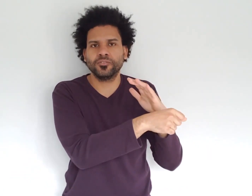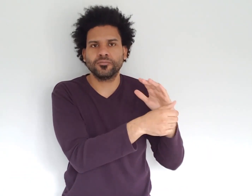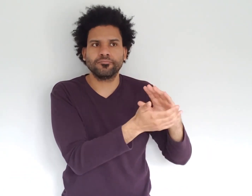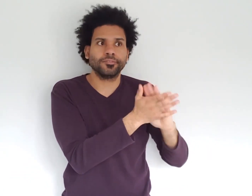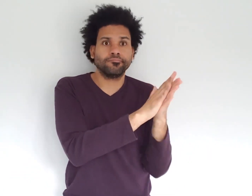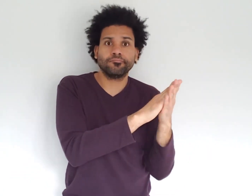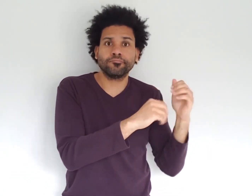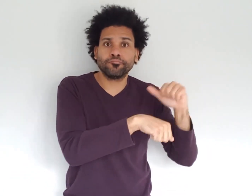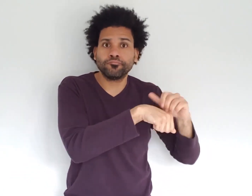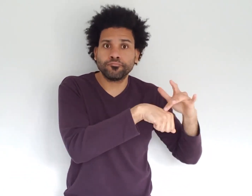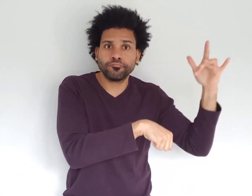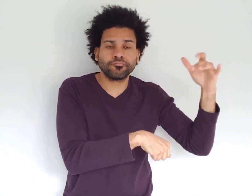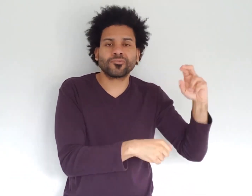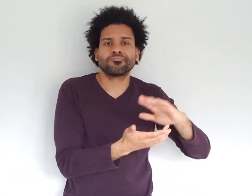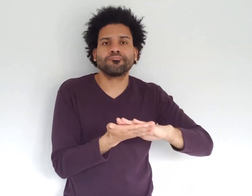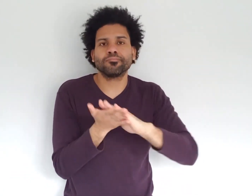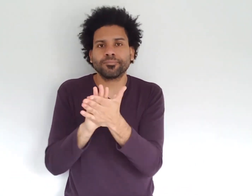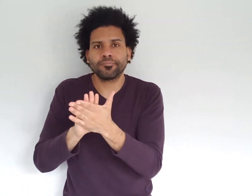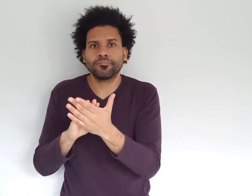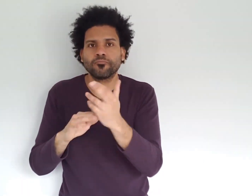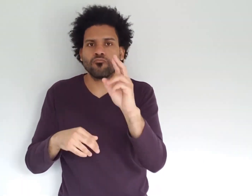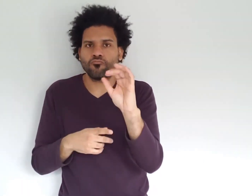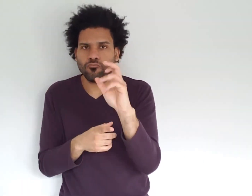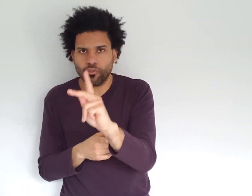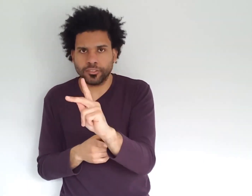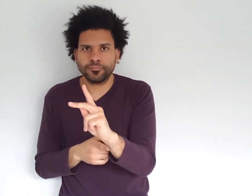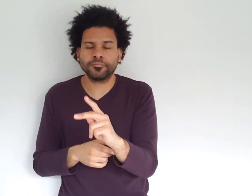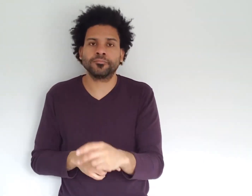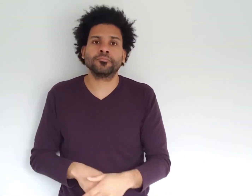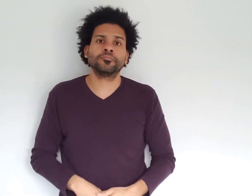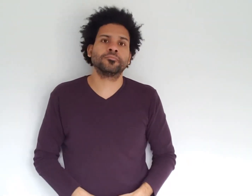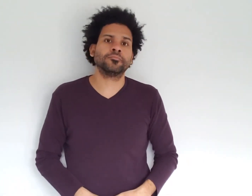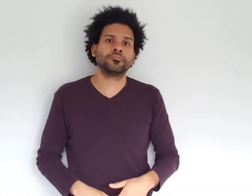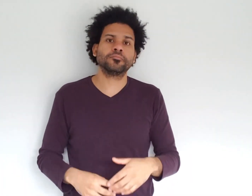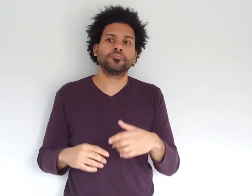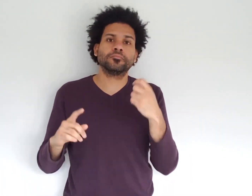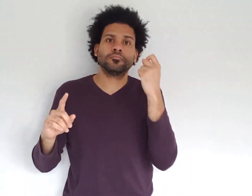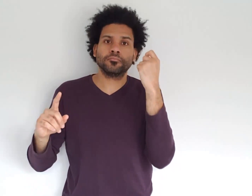a crystal or rock.